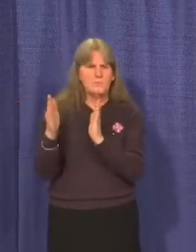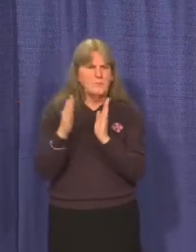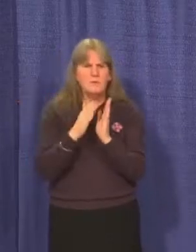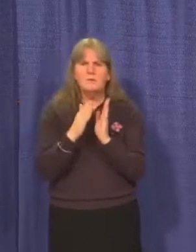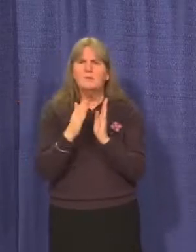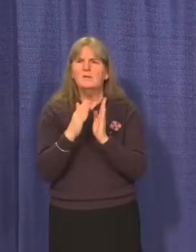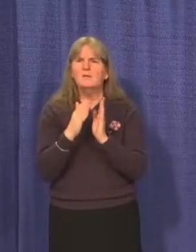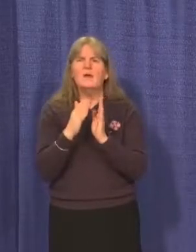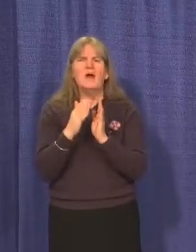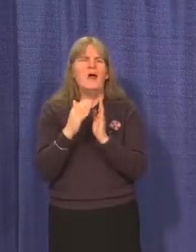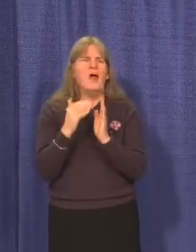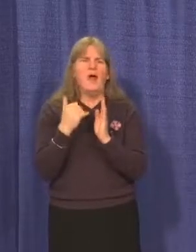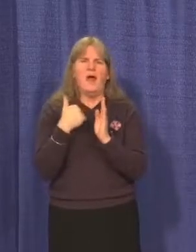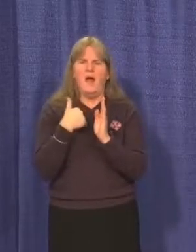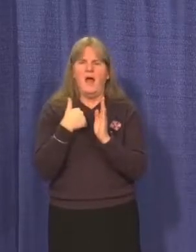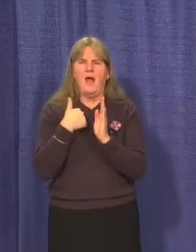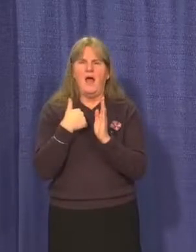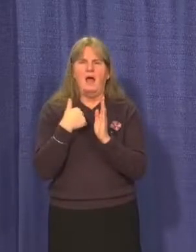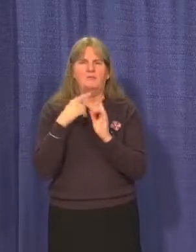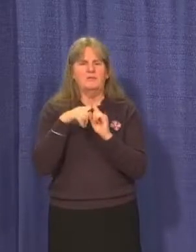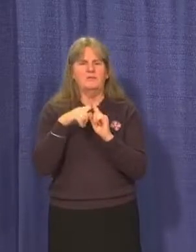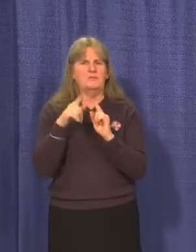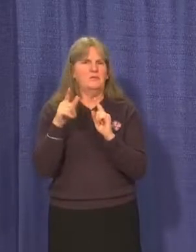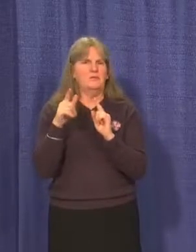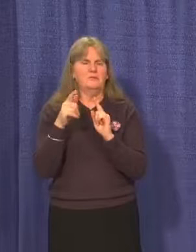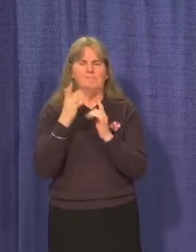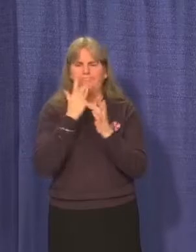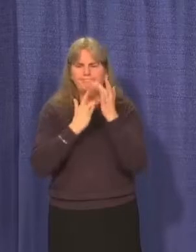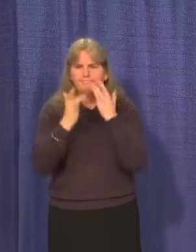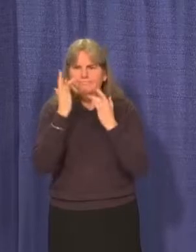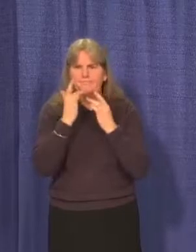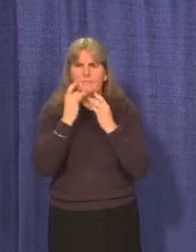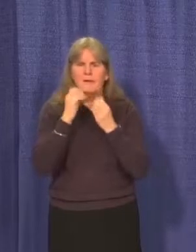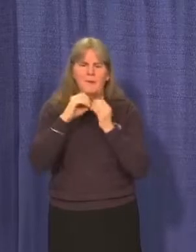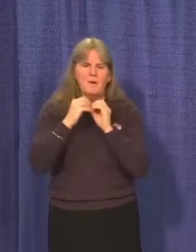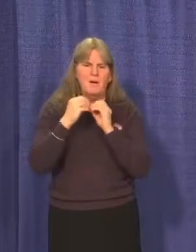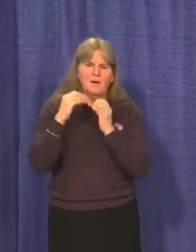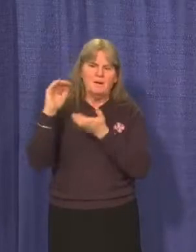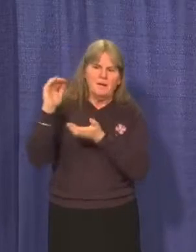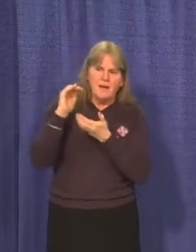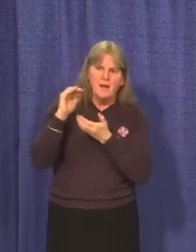operational realities that we're facing for limited supplies and they need to get the vaccine out